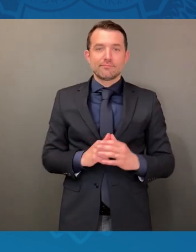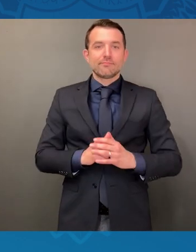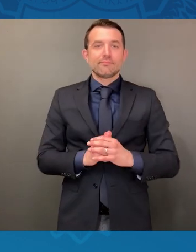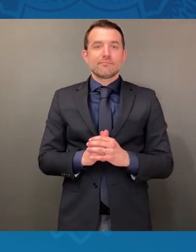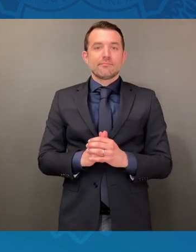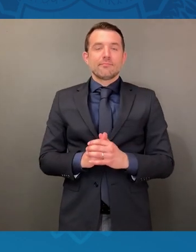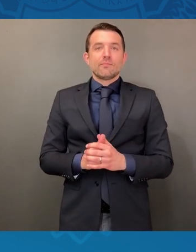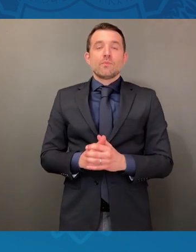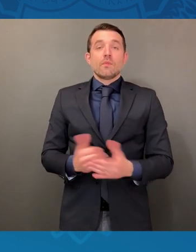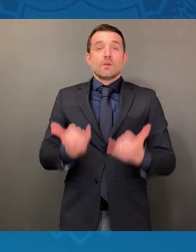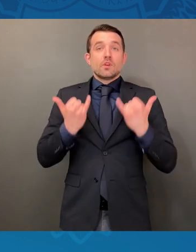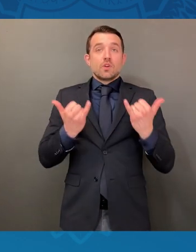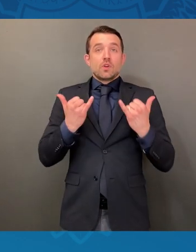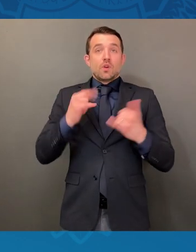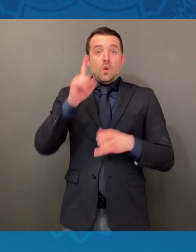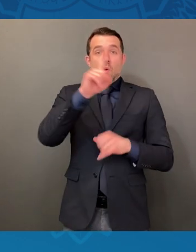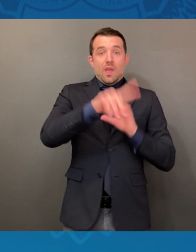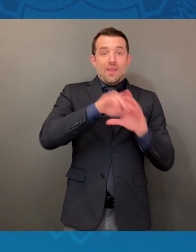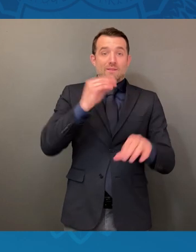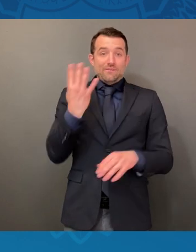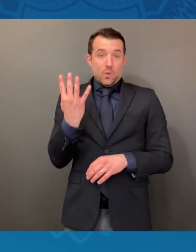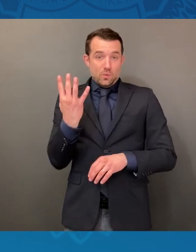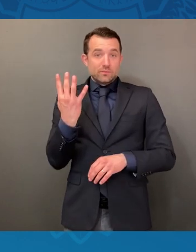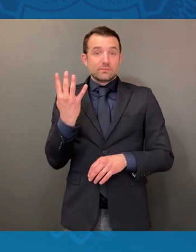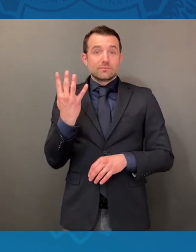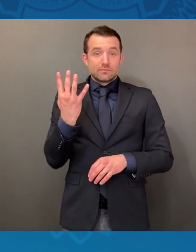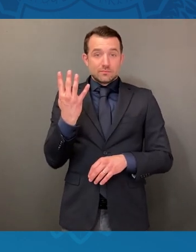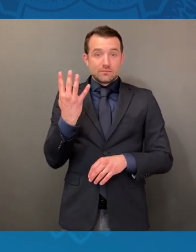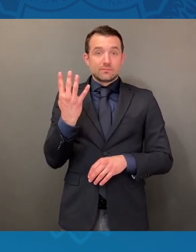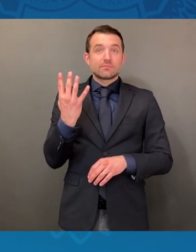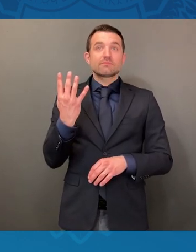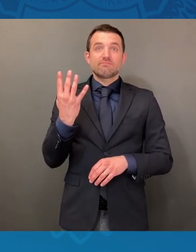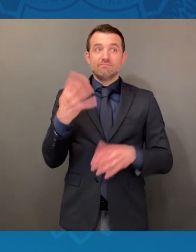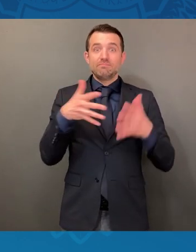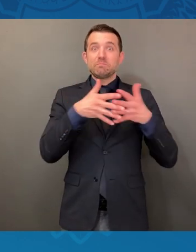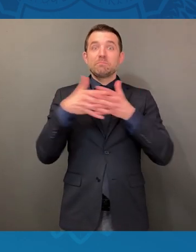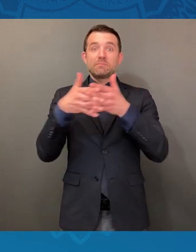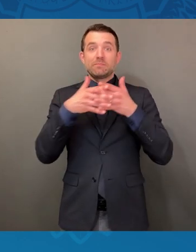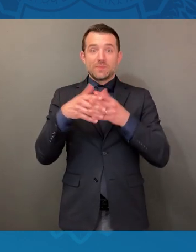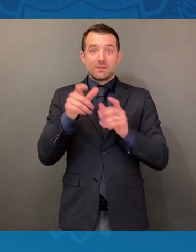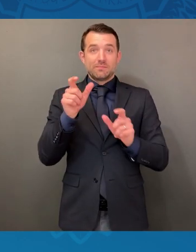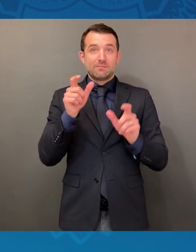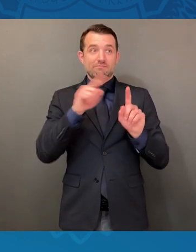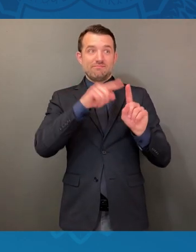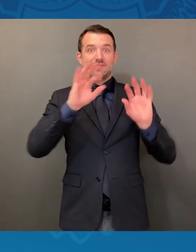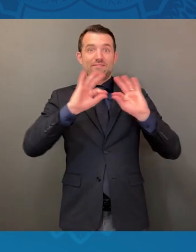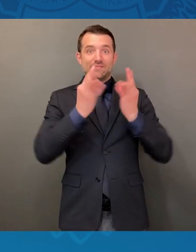is eligible to receive a discount on their monthly internet bill of $30 per month,